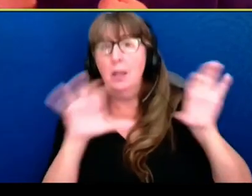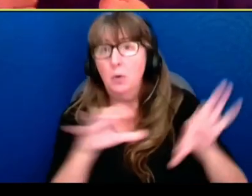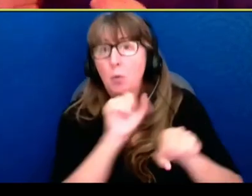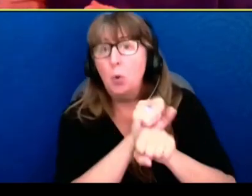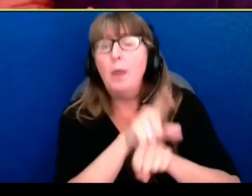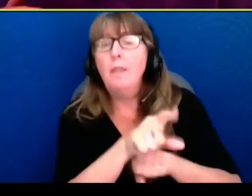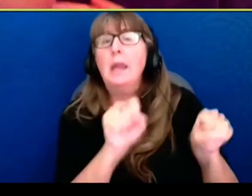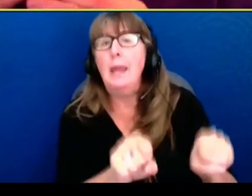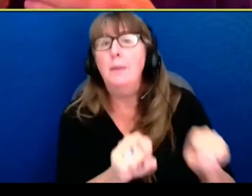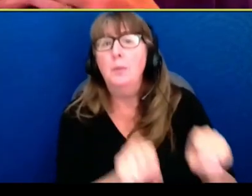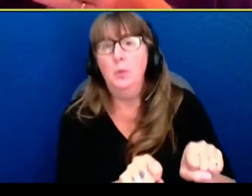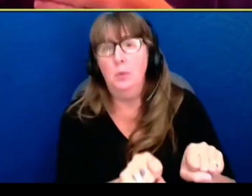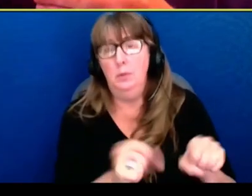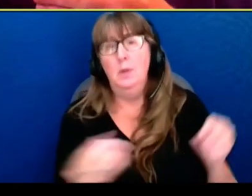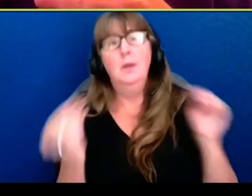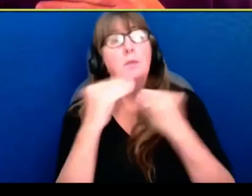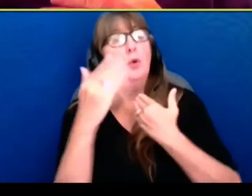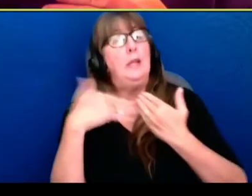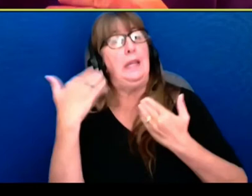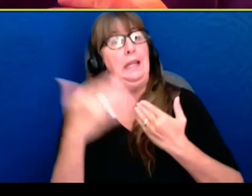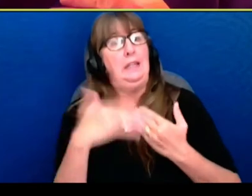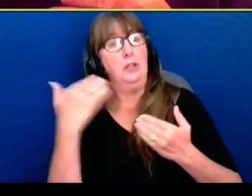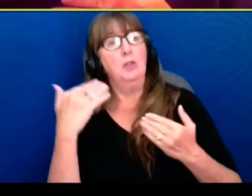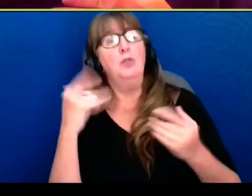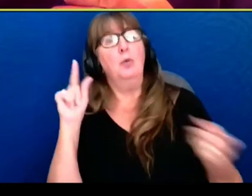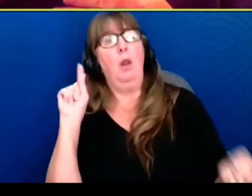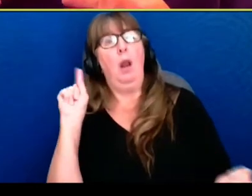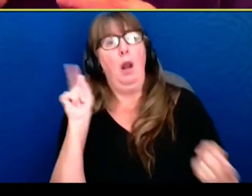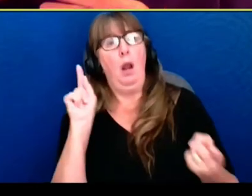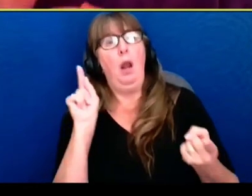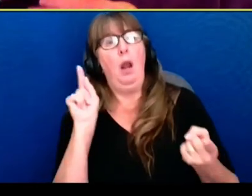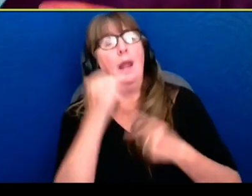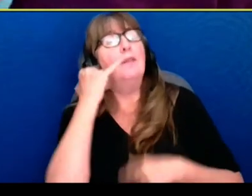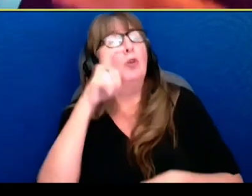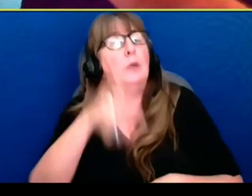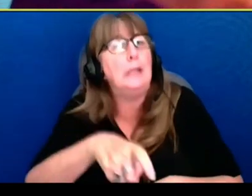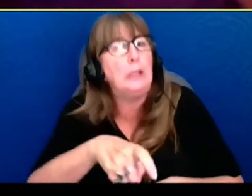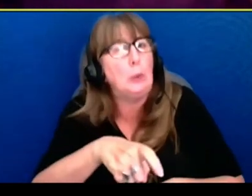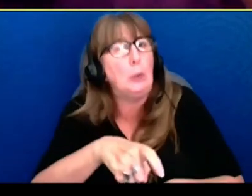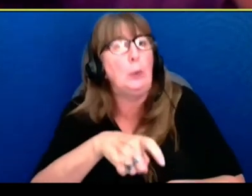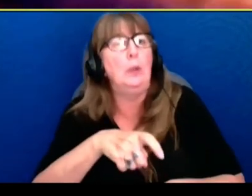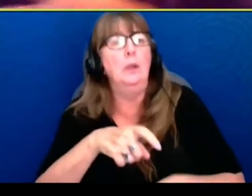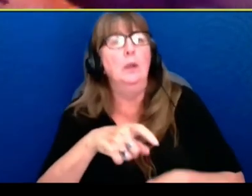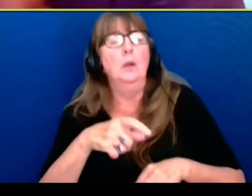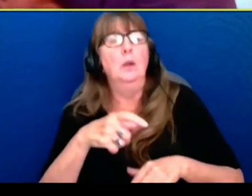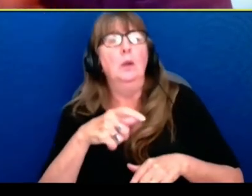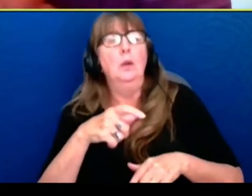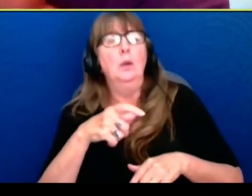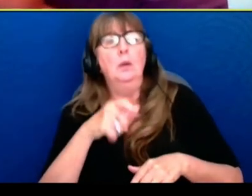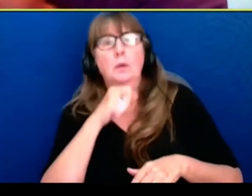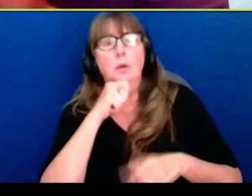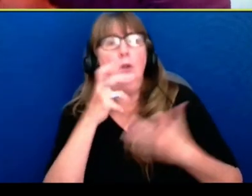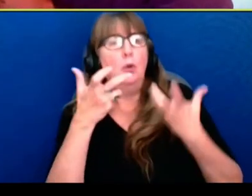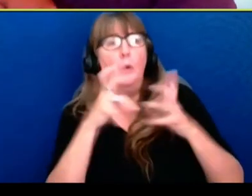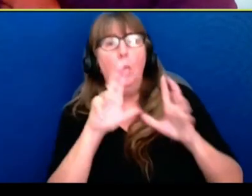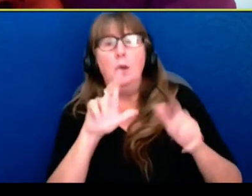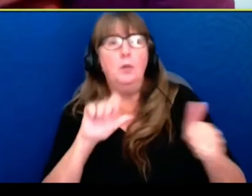It's far easier to step things back if you have to, than it is to try and catch up because you started back here and went,